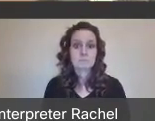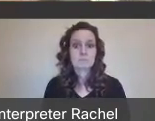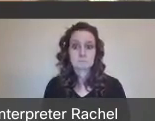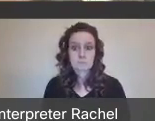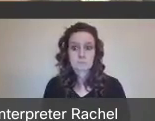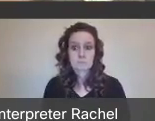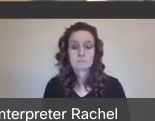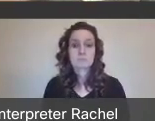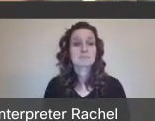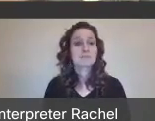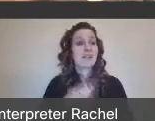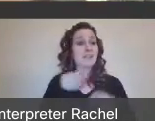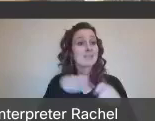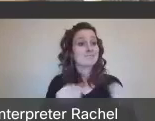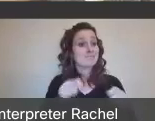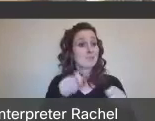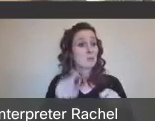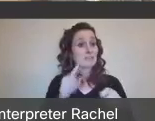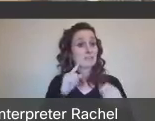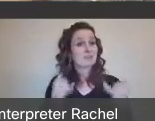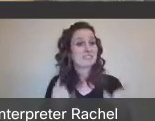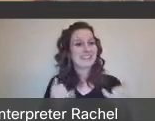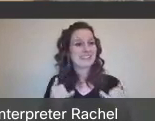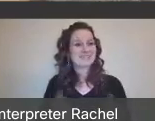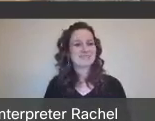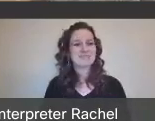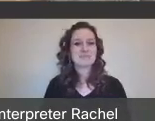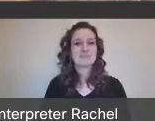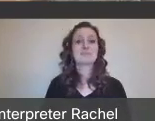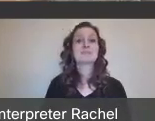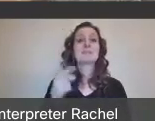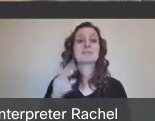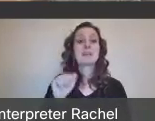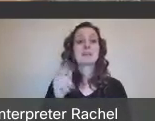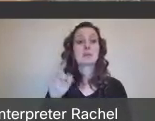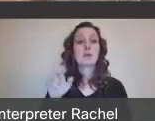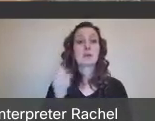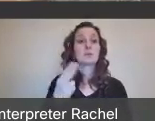[Staff] That concludes our questions for today. [Commissioner Arkoosh] All right. Thanks, everybody. We'll see you next week.